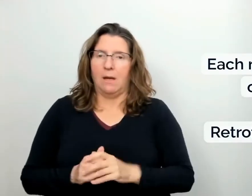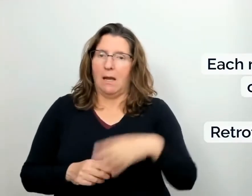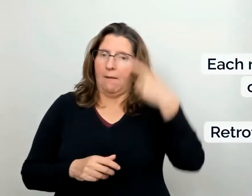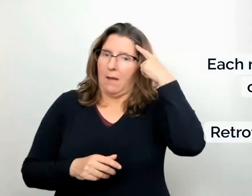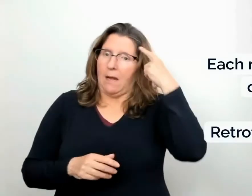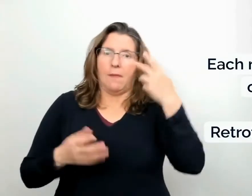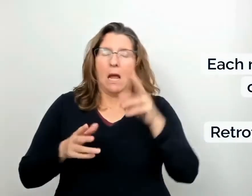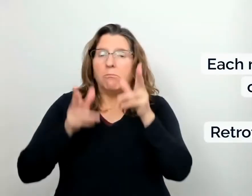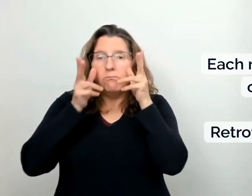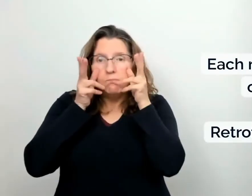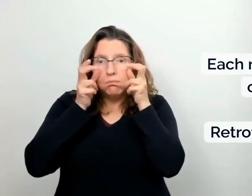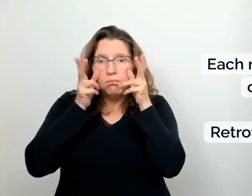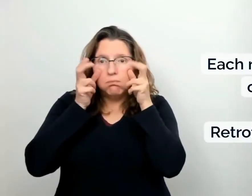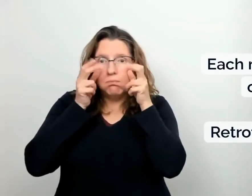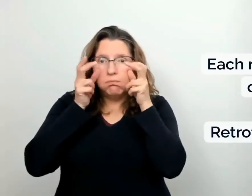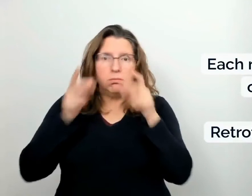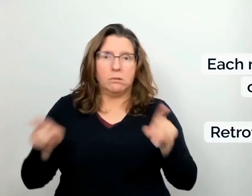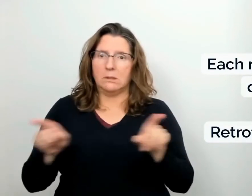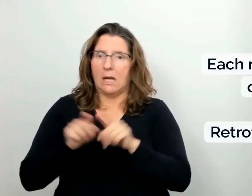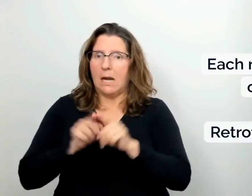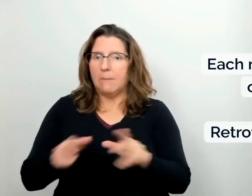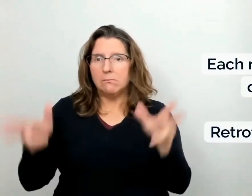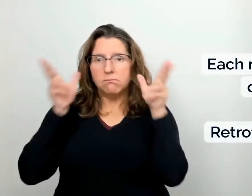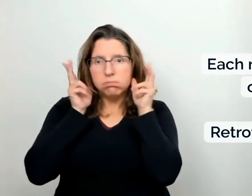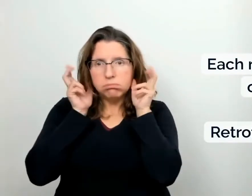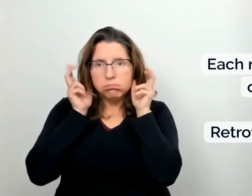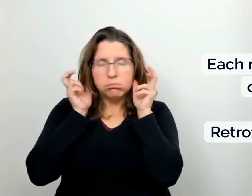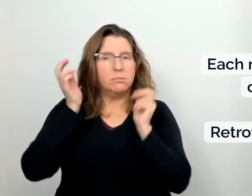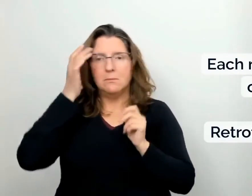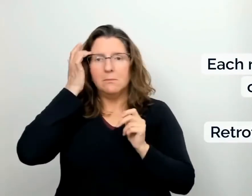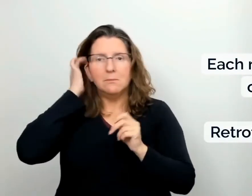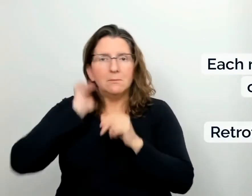They think that a visual learner is the same as an auditory learner.